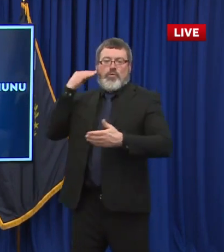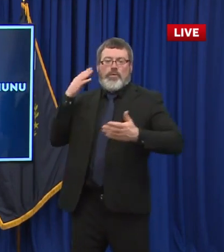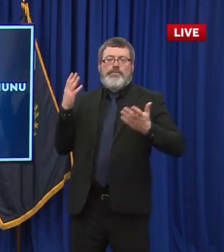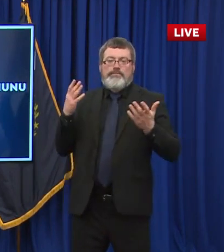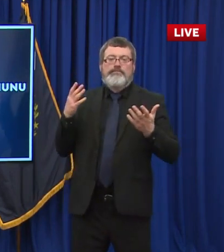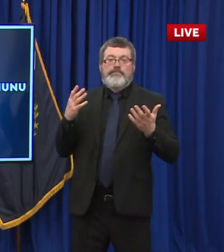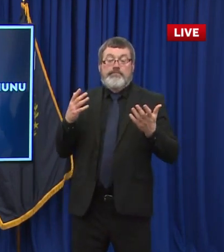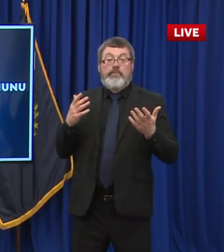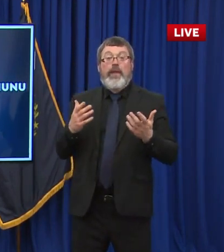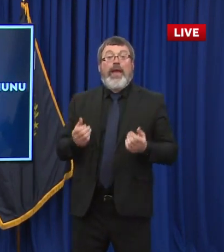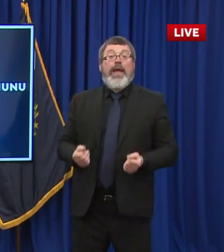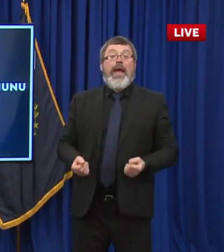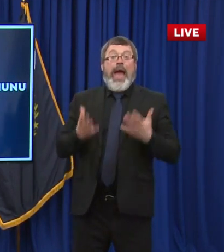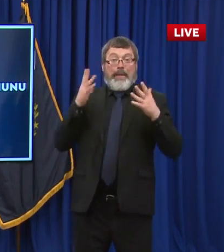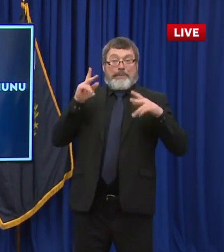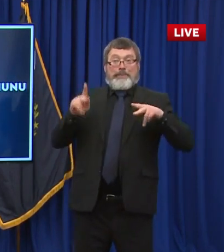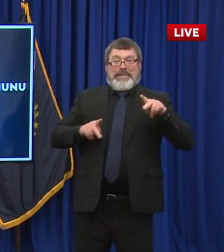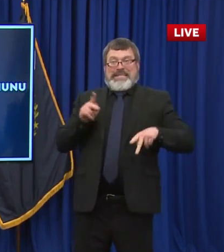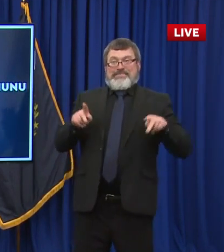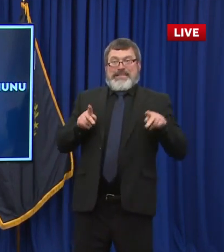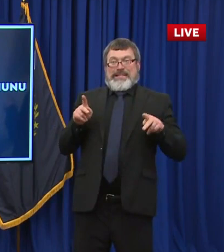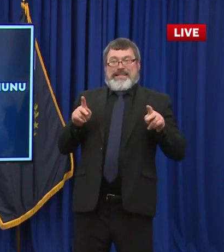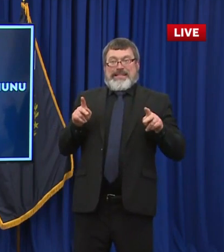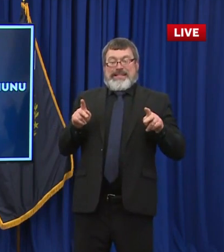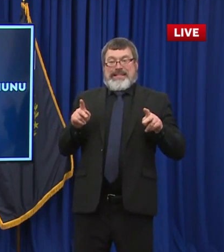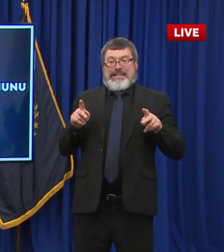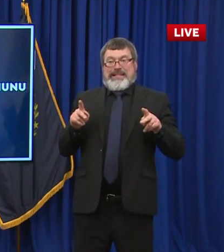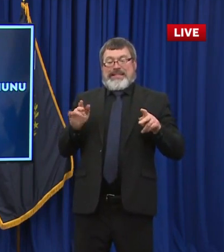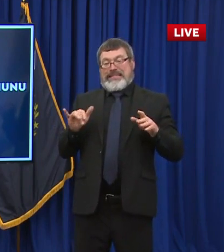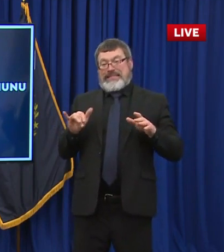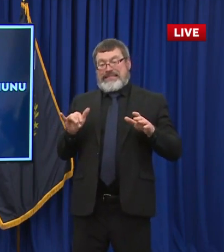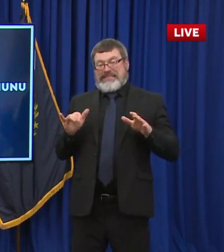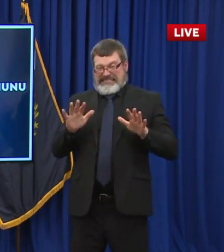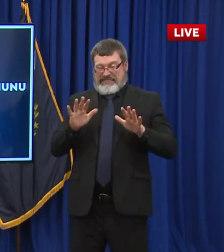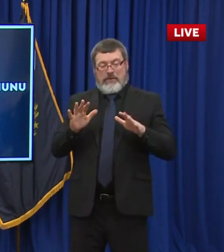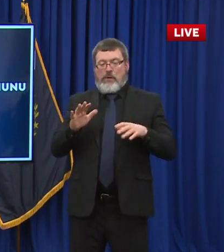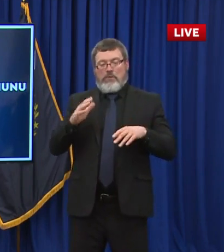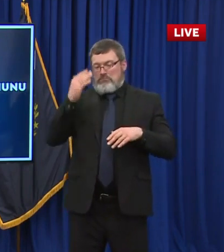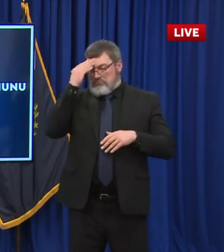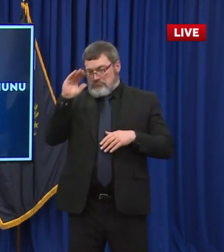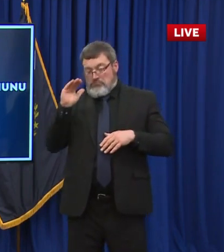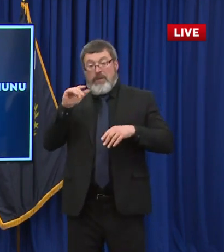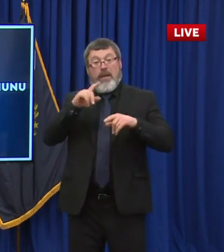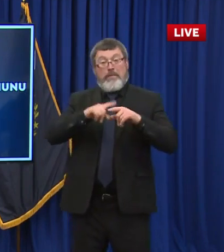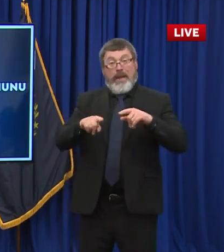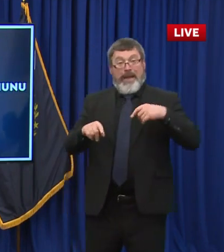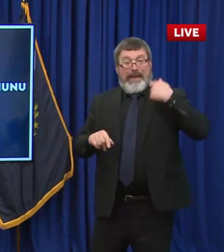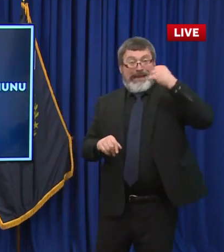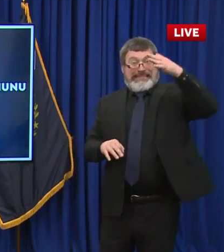WE ARE SEEING THAT REFLECTED IN THE NUMBERS -- I DON’T HAVE EXACT NUMBERS FOR YOU.